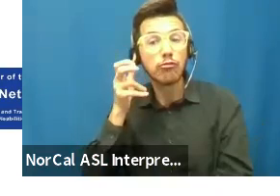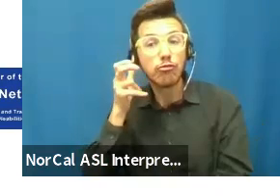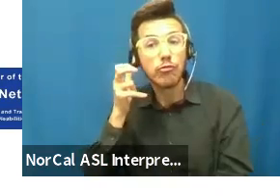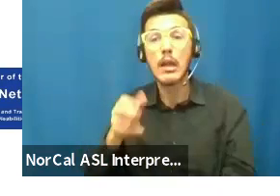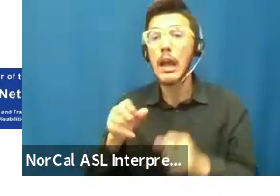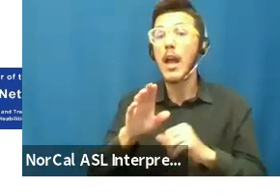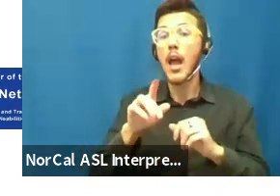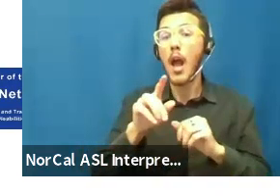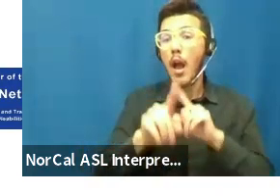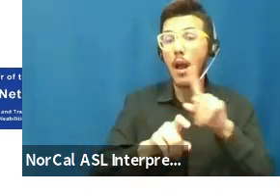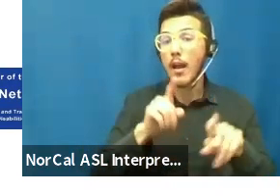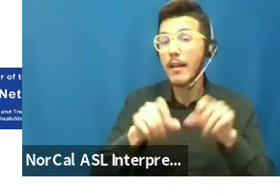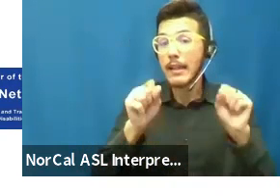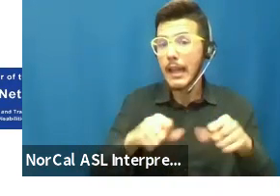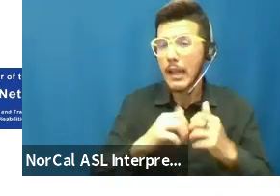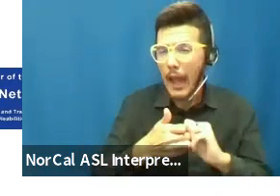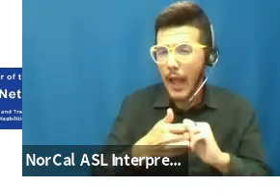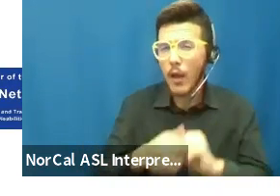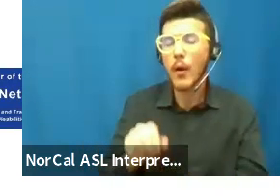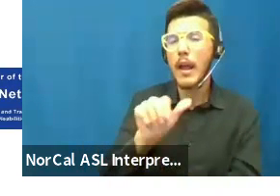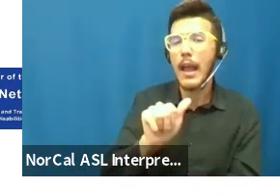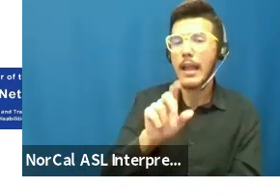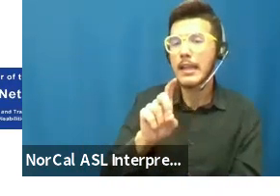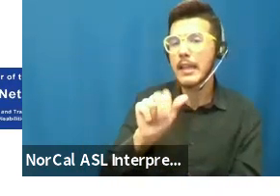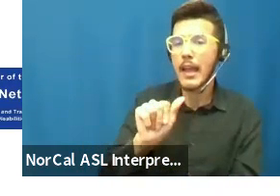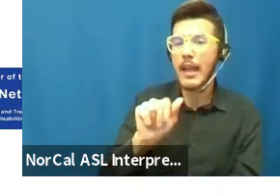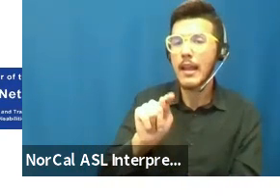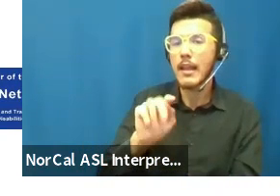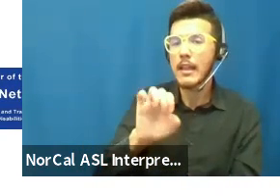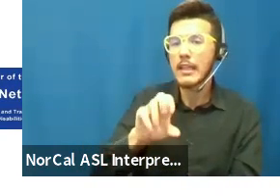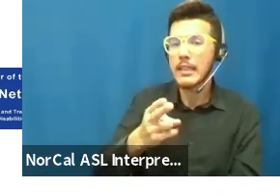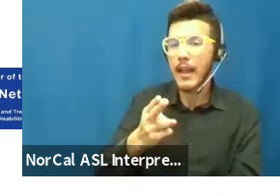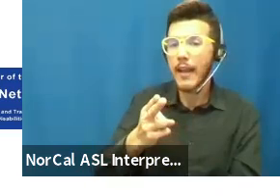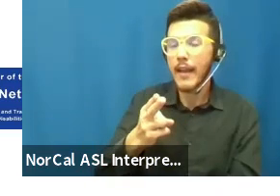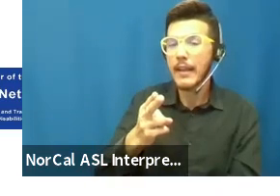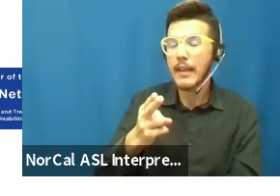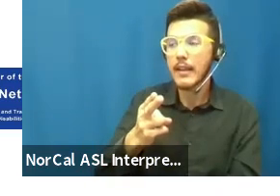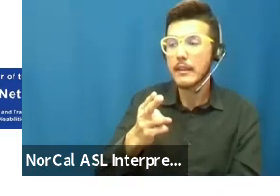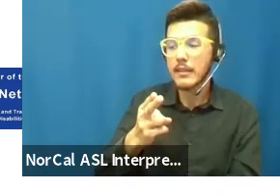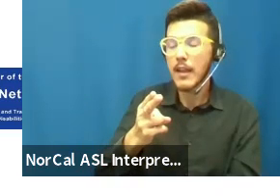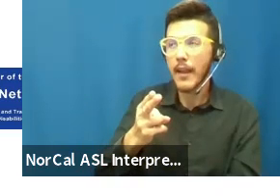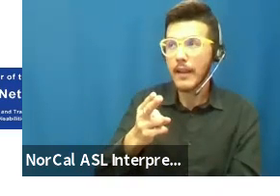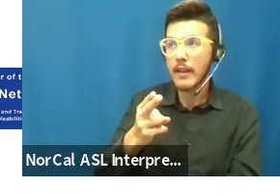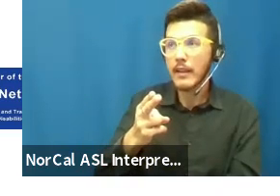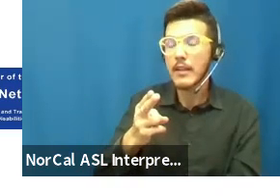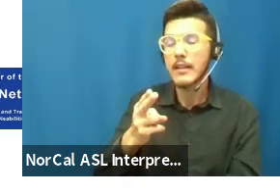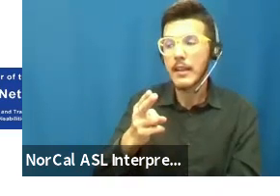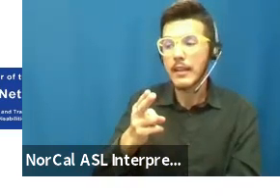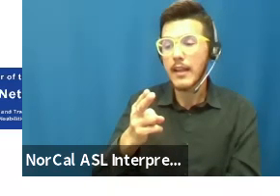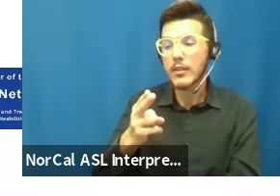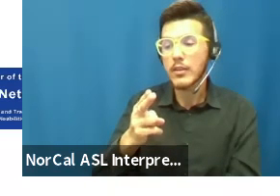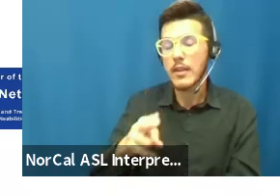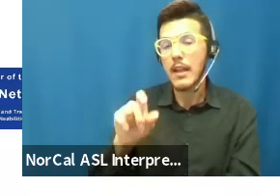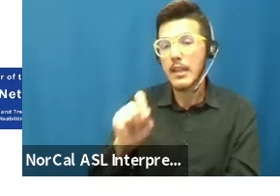them to adatech@adapacific.org. That's adatech@adapacific.org.